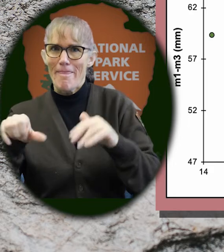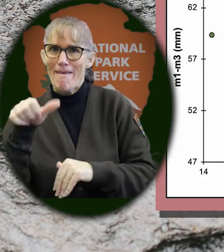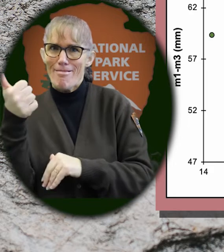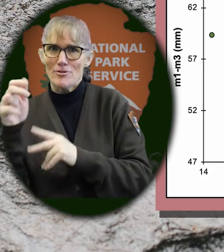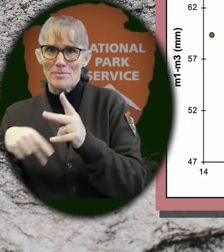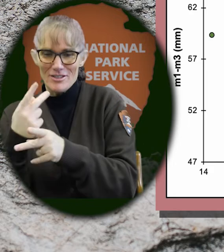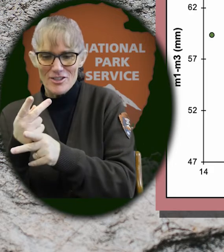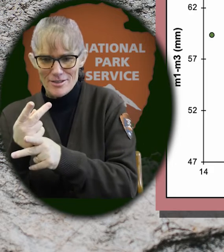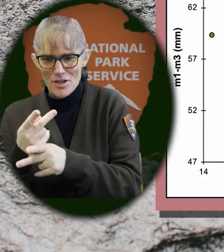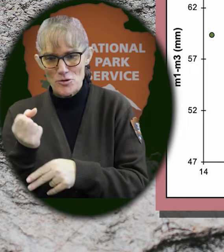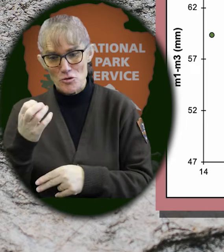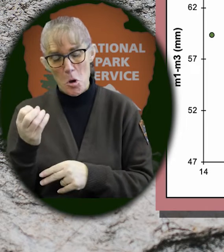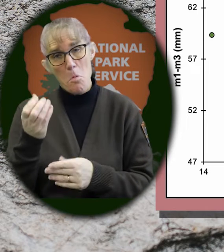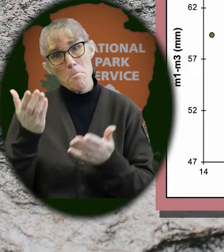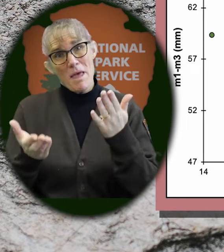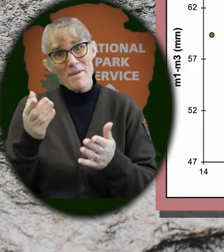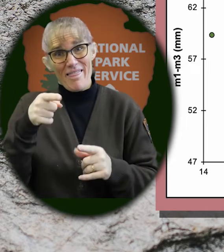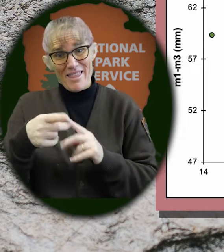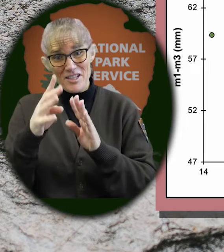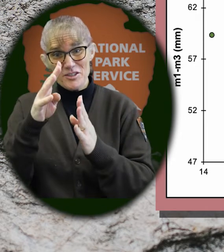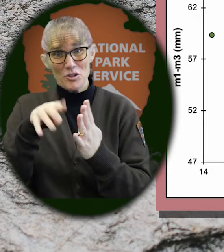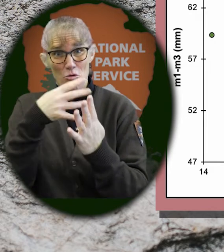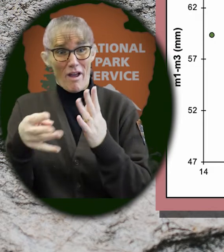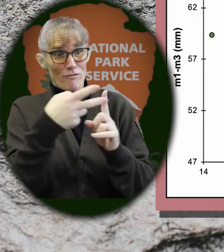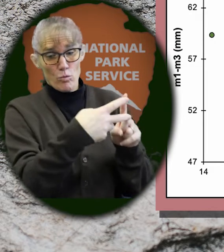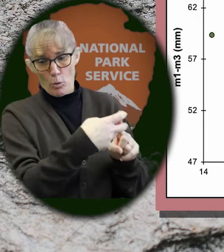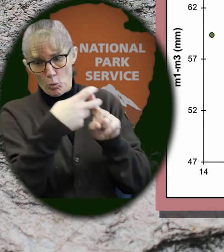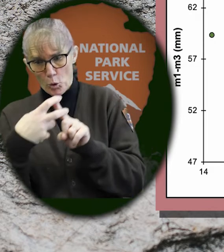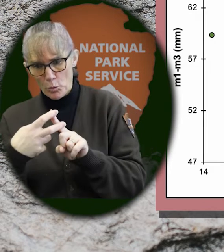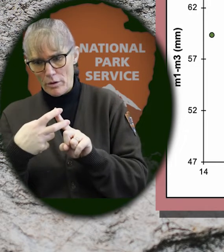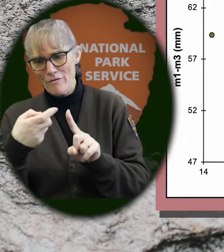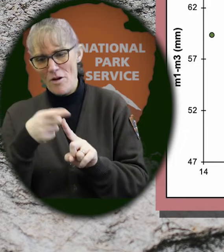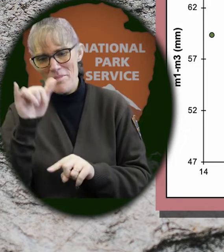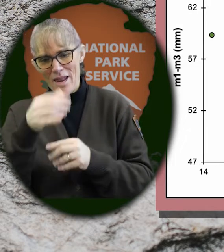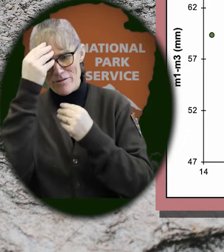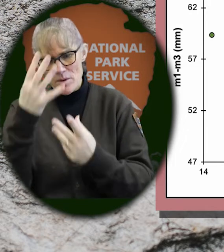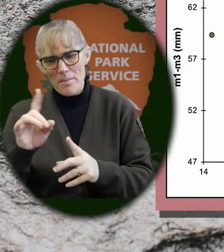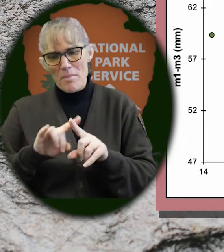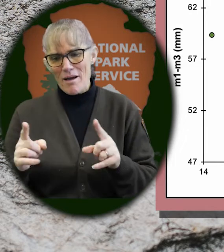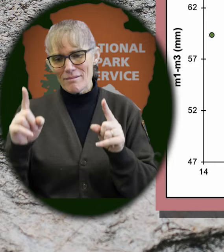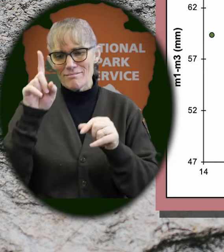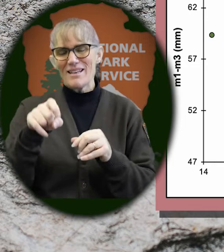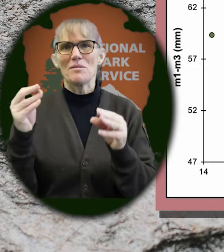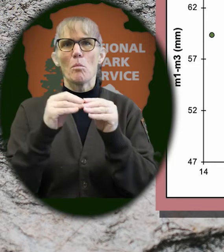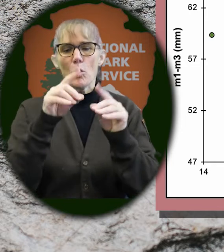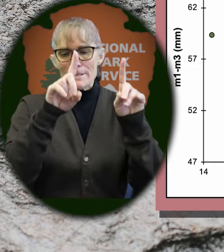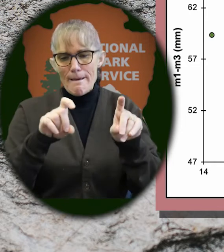So, it's likely that we're getting this uh signal from that um but a further test could confirm